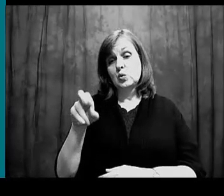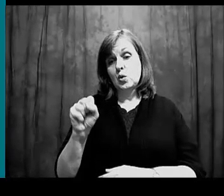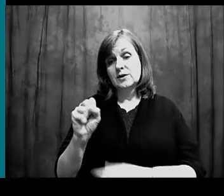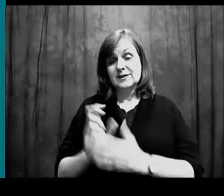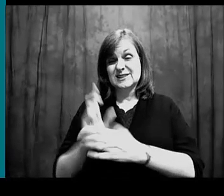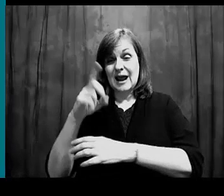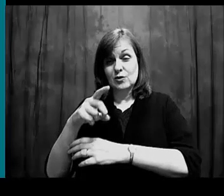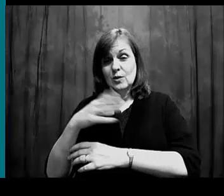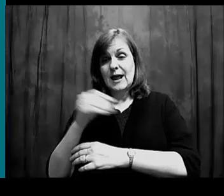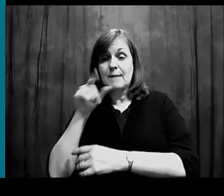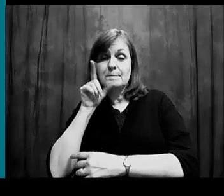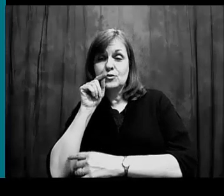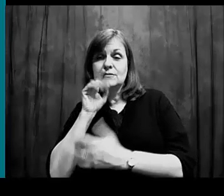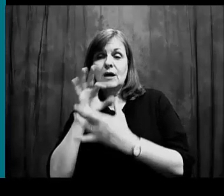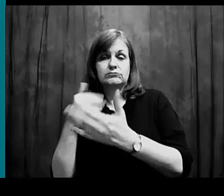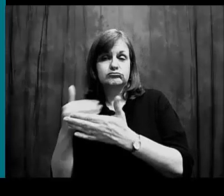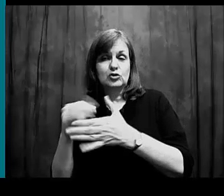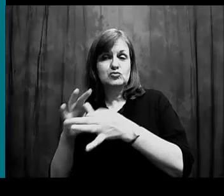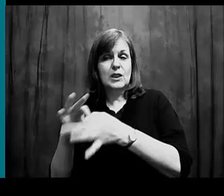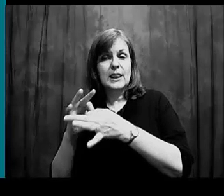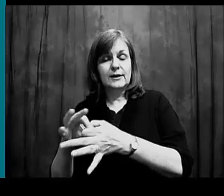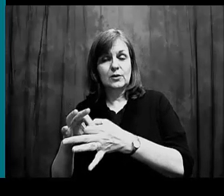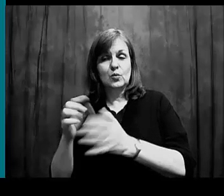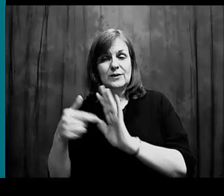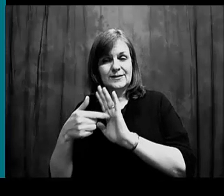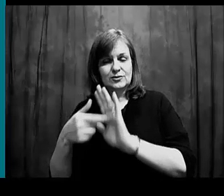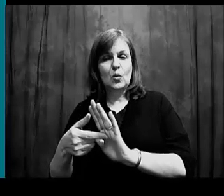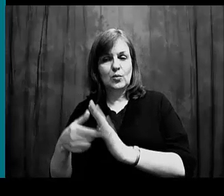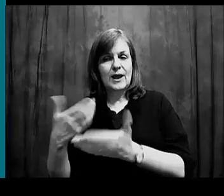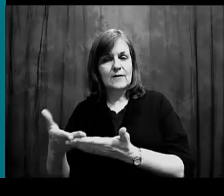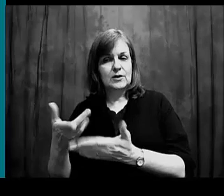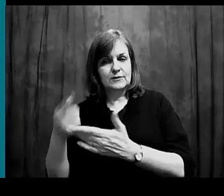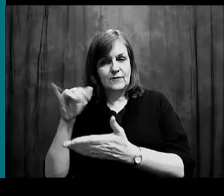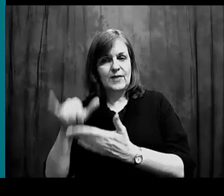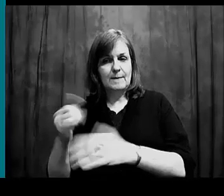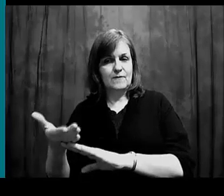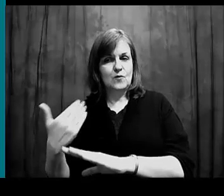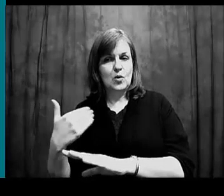are very closely related we've looked at evidence of that before we will look at it again